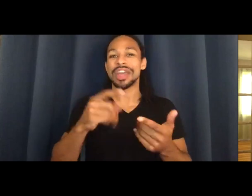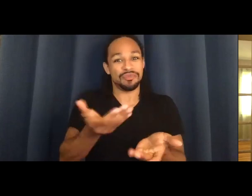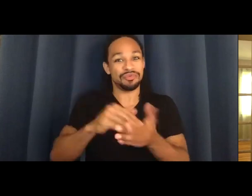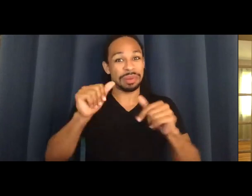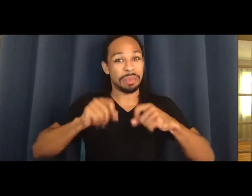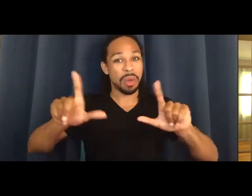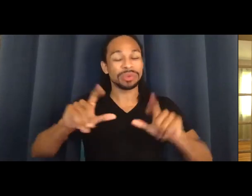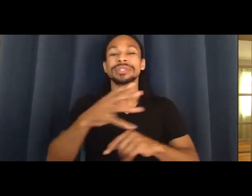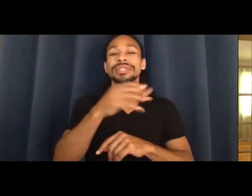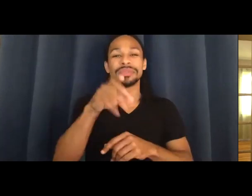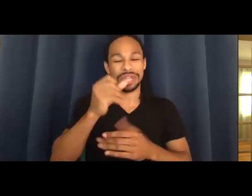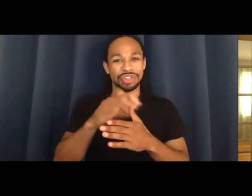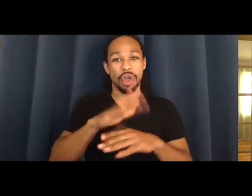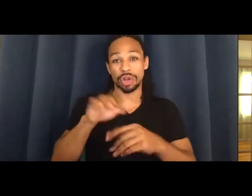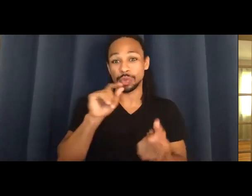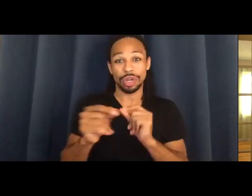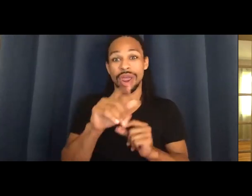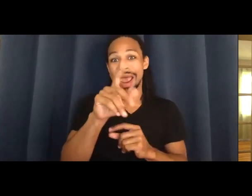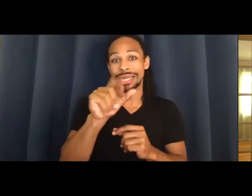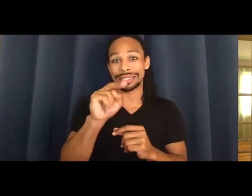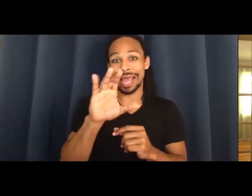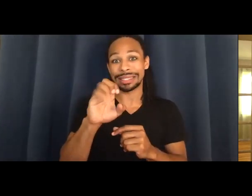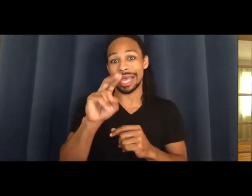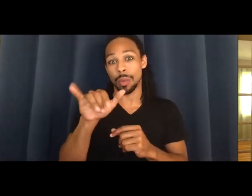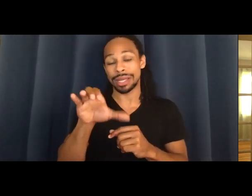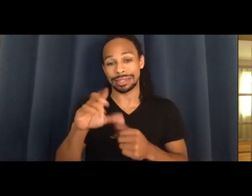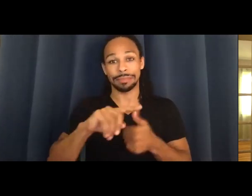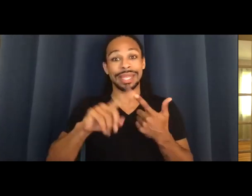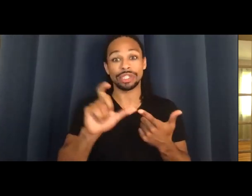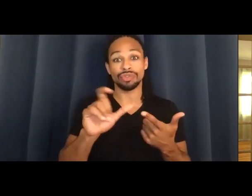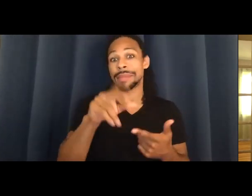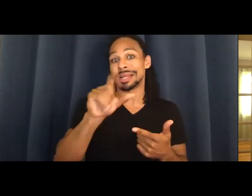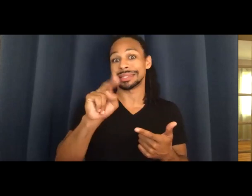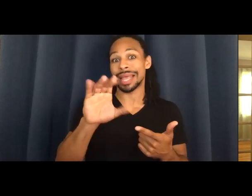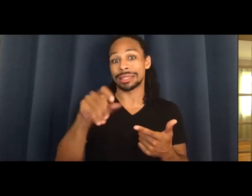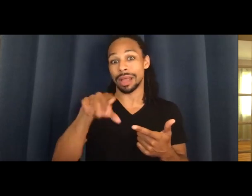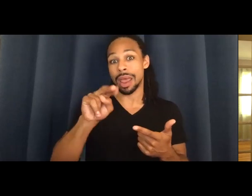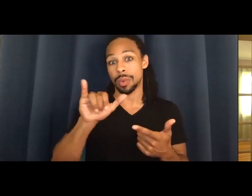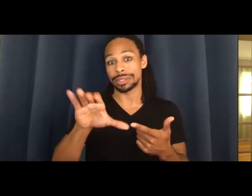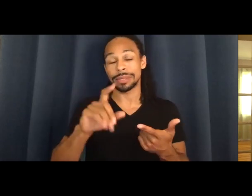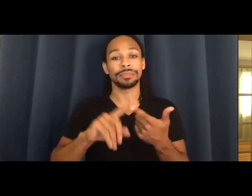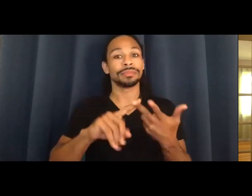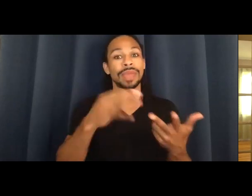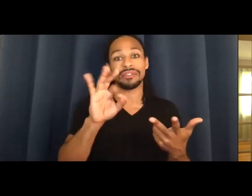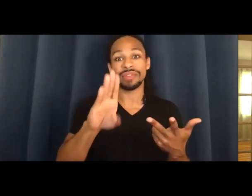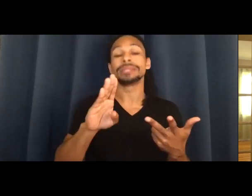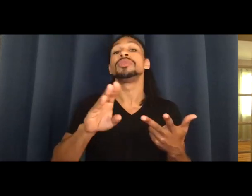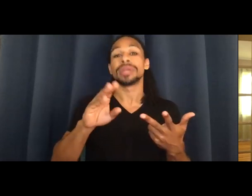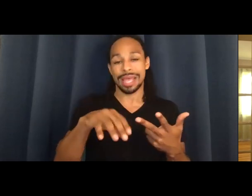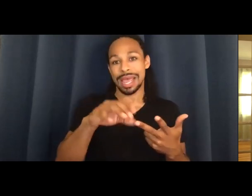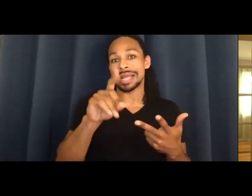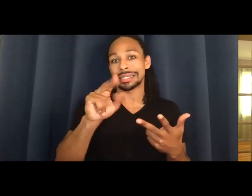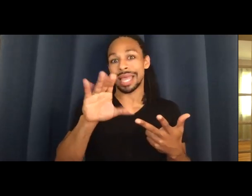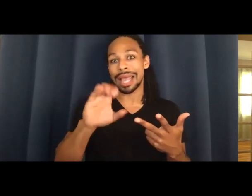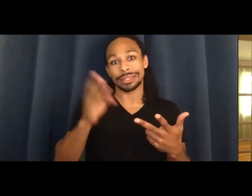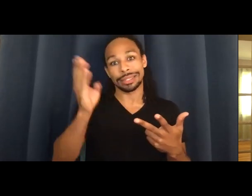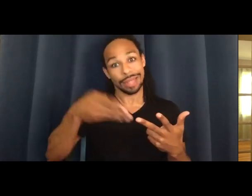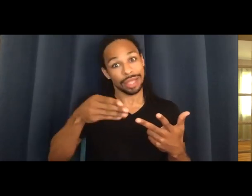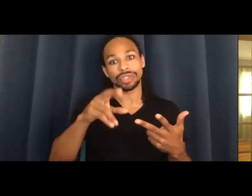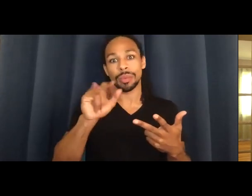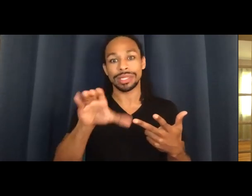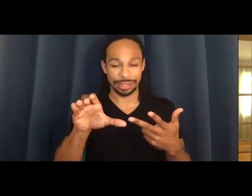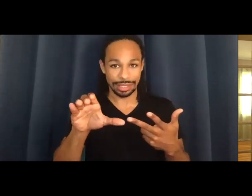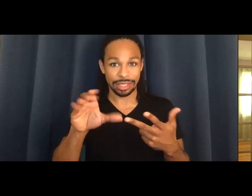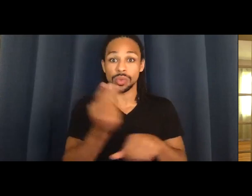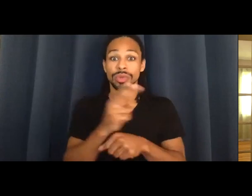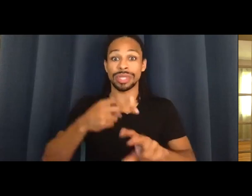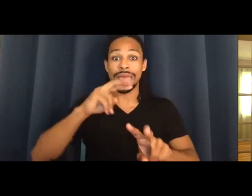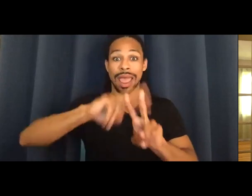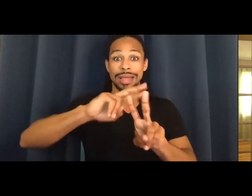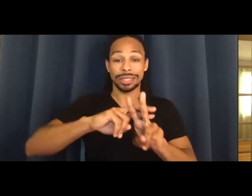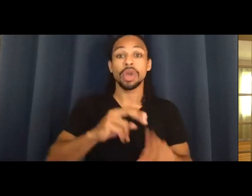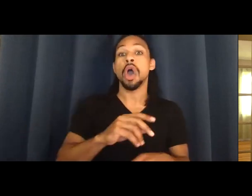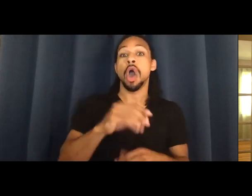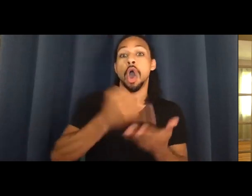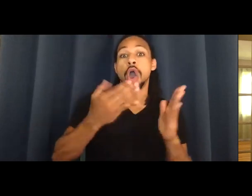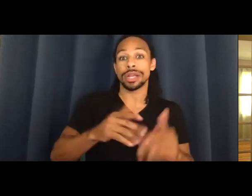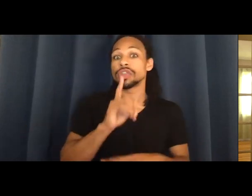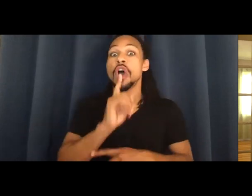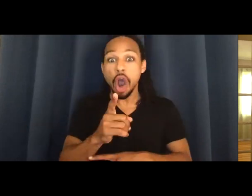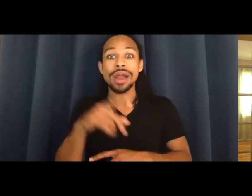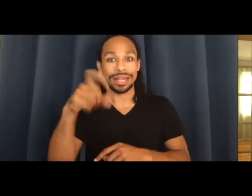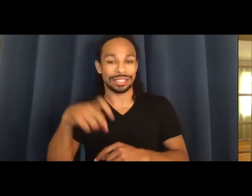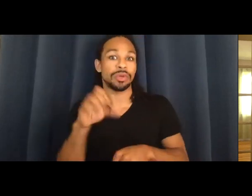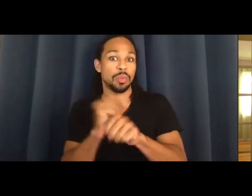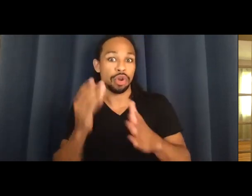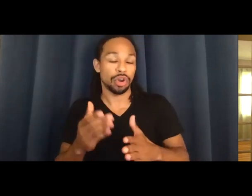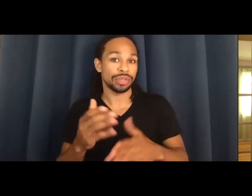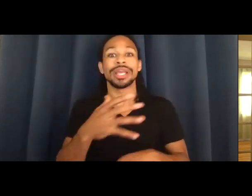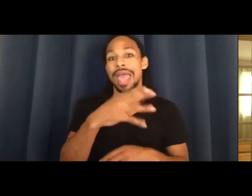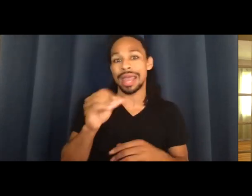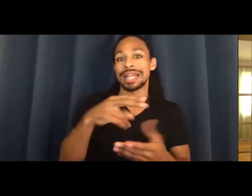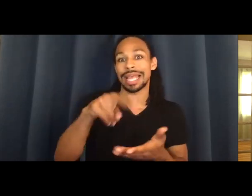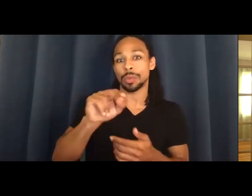Twitter @danceNYC, on Instagram at @dance.nyc and Facebook at dance/nyc using the #artistsasnecessaryworkers and #DanceNYCLive